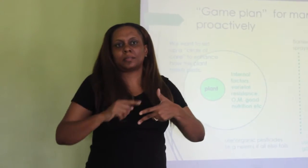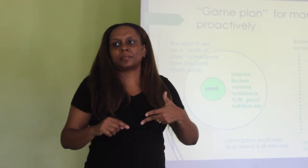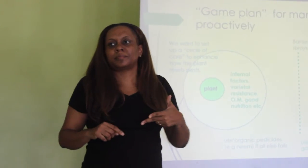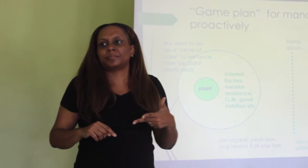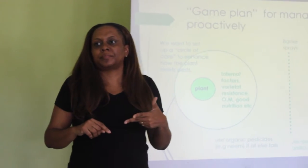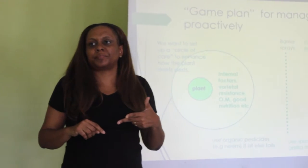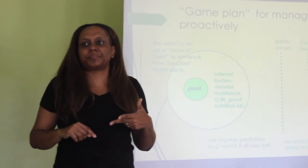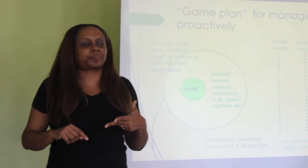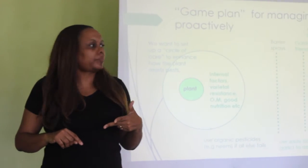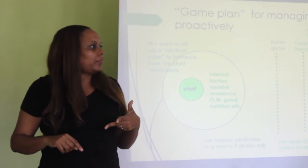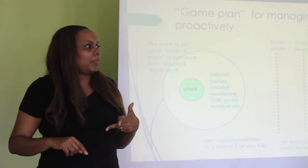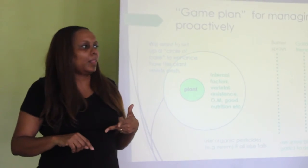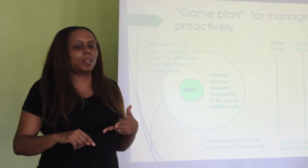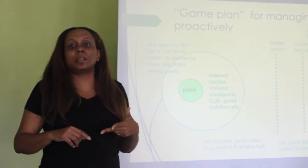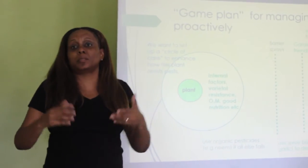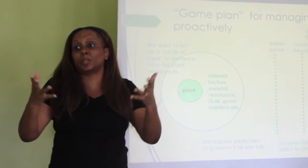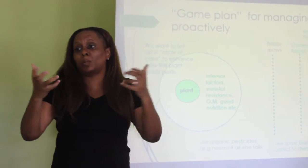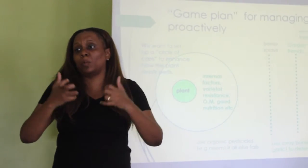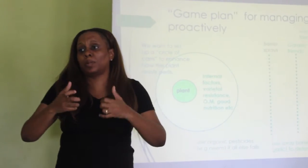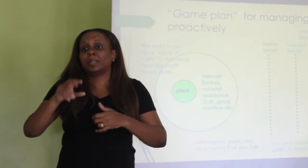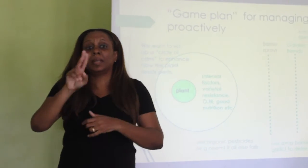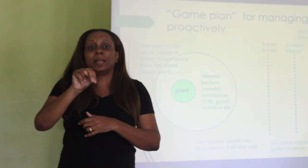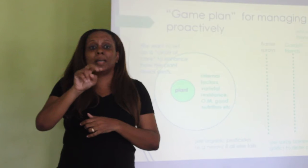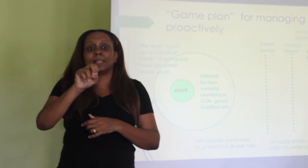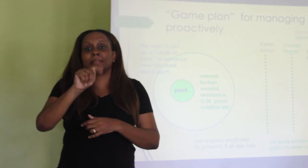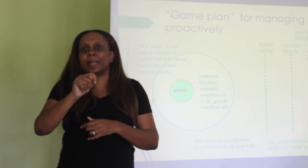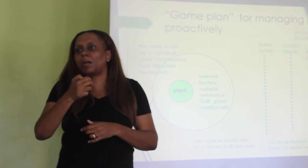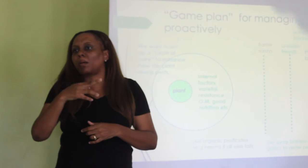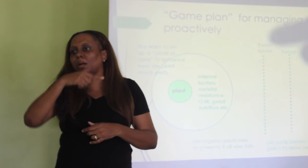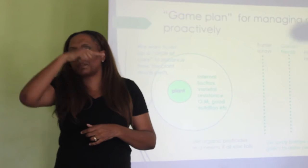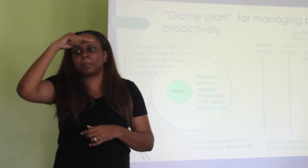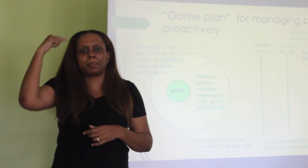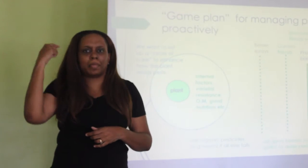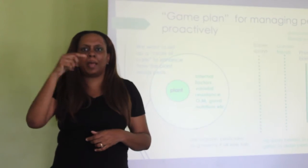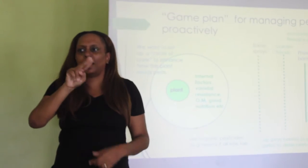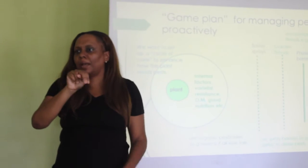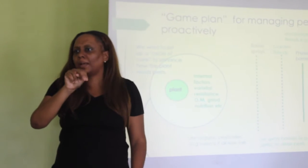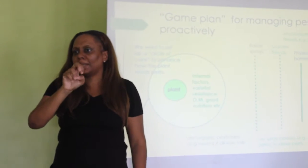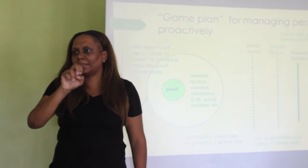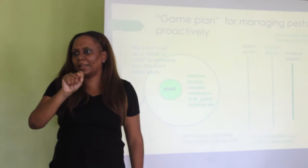a netting a netting or some kind of black net is a certain name you can put a netting